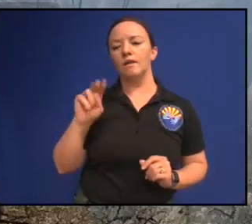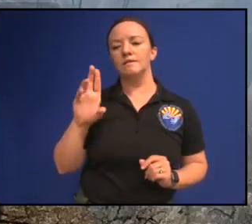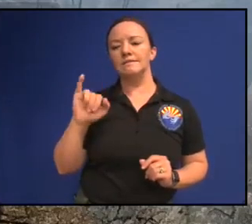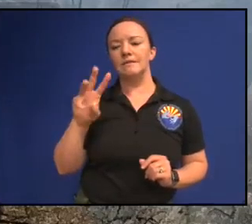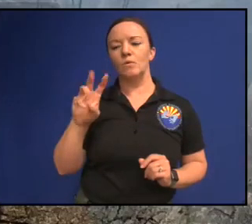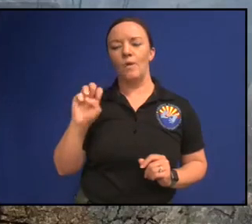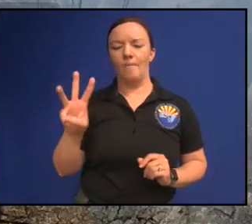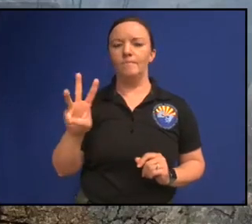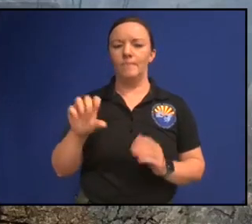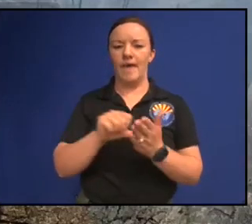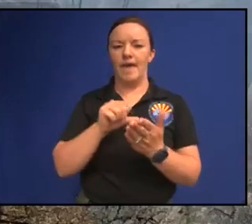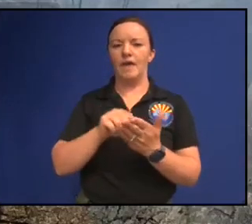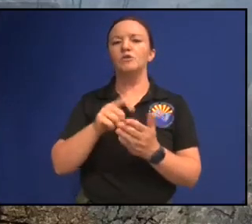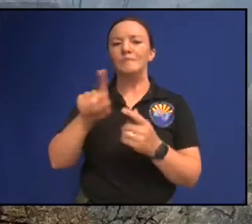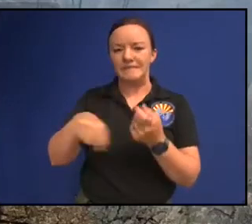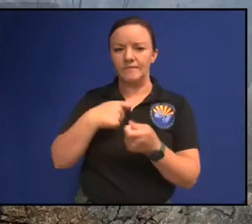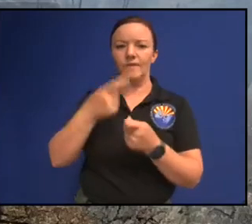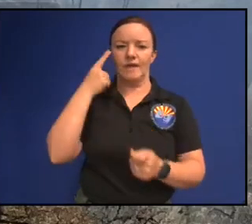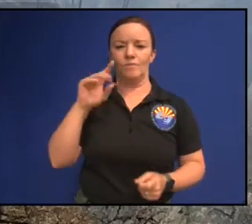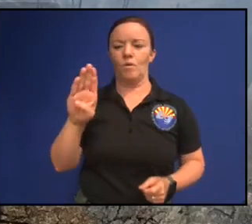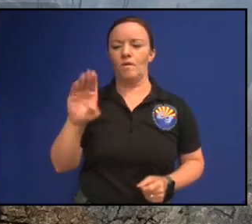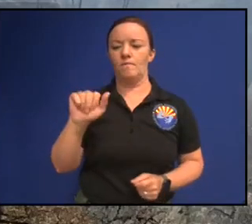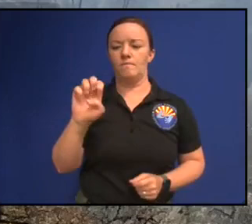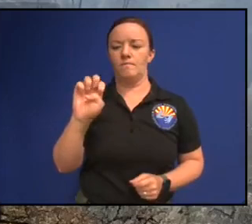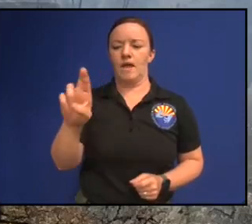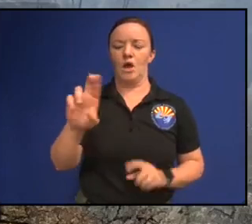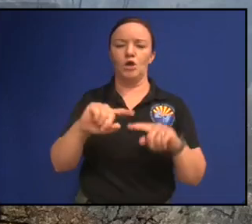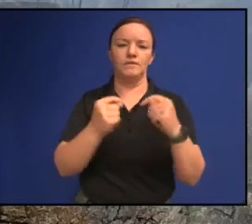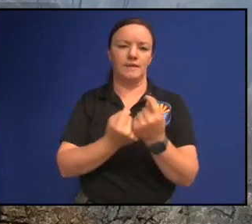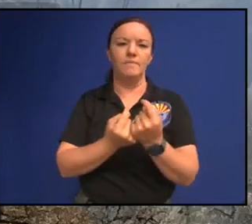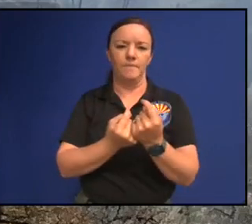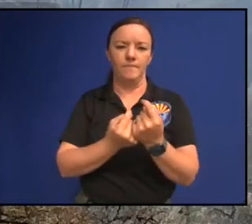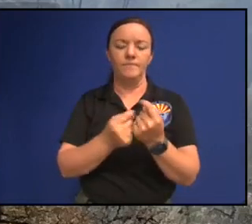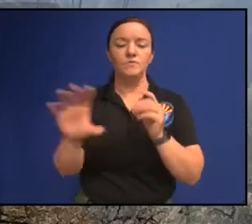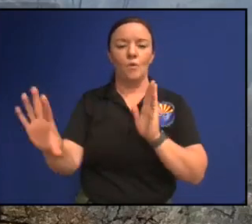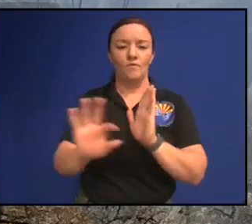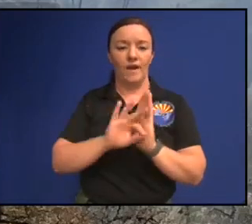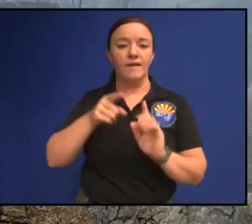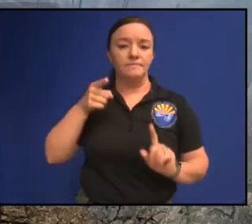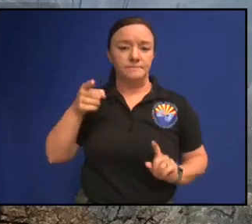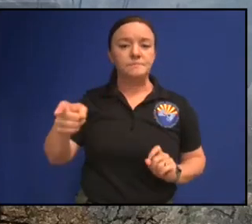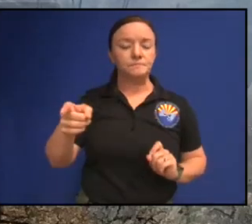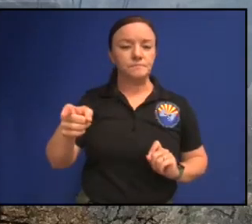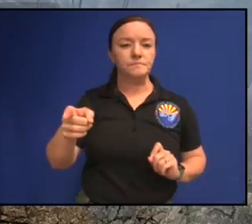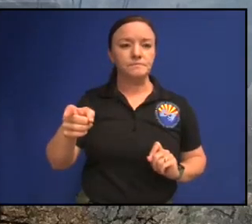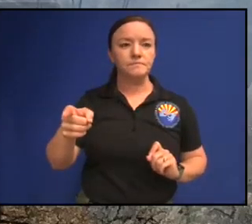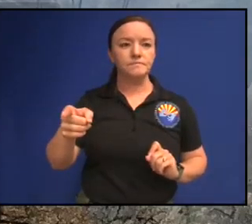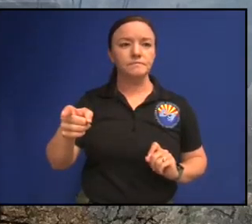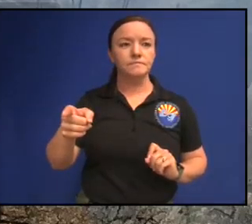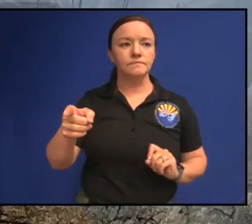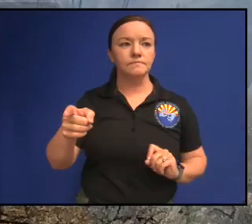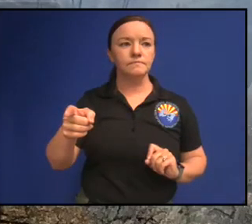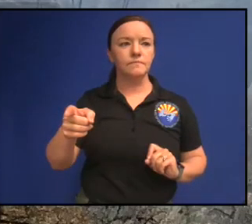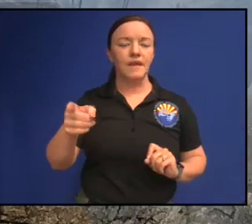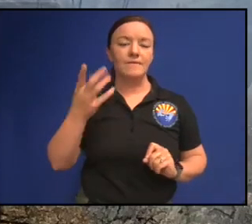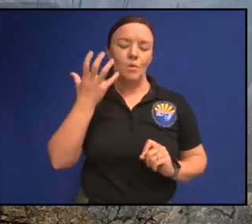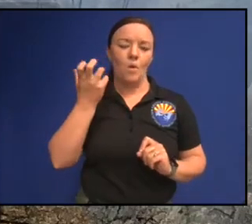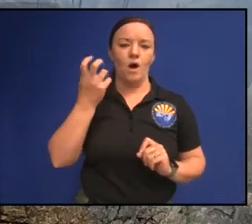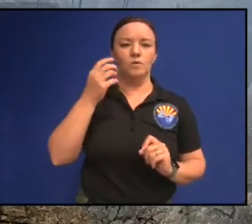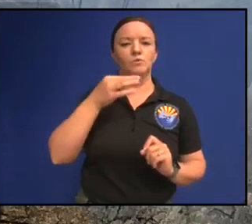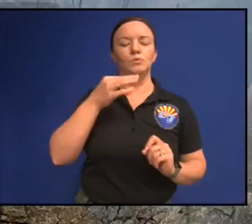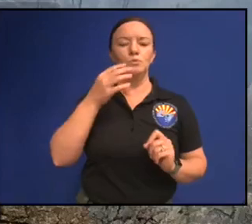GO TO LOOK THERE FOR THE SOIL BURN SEVERITY MAP IF YOU